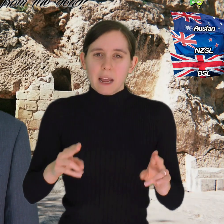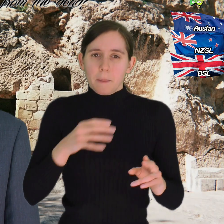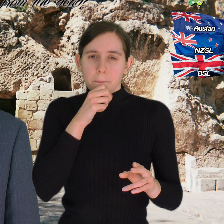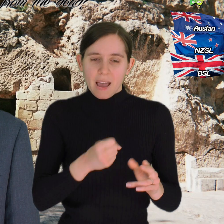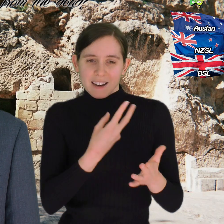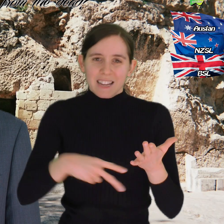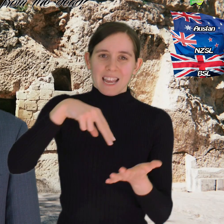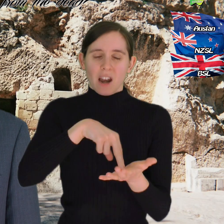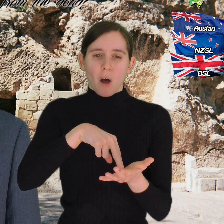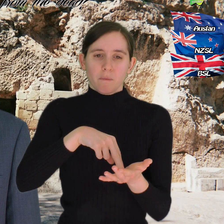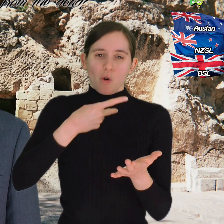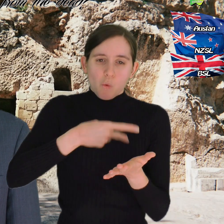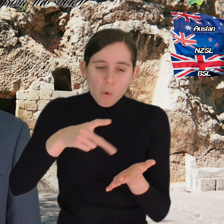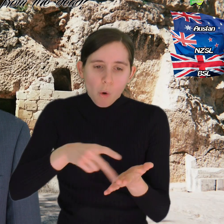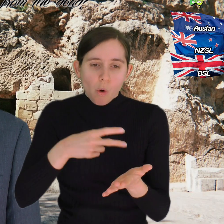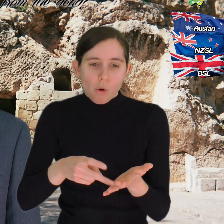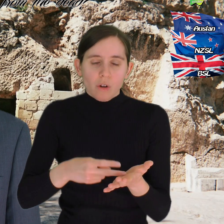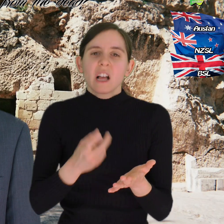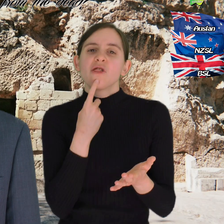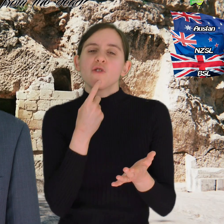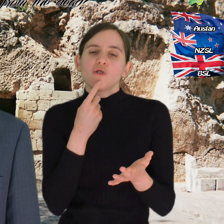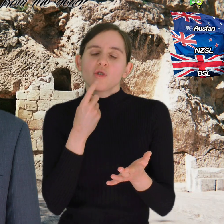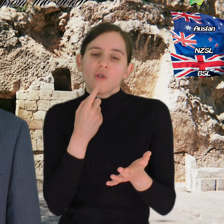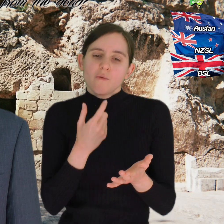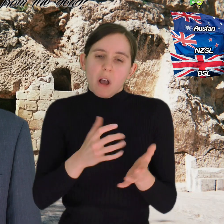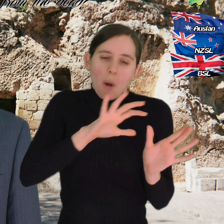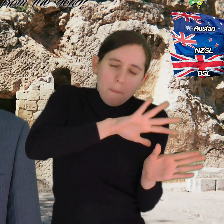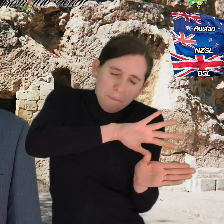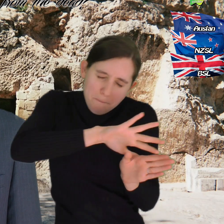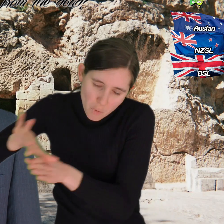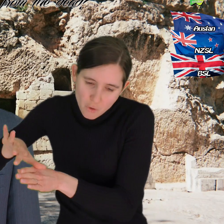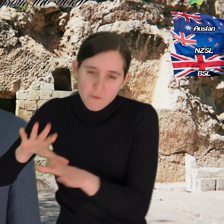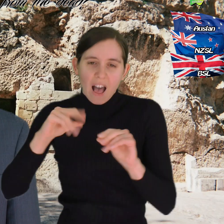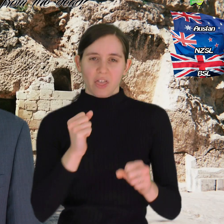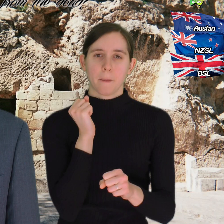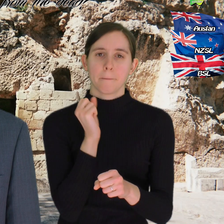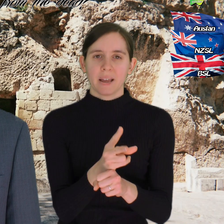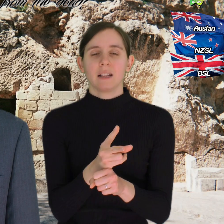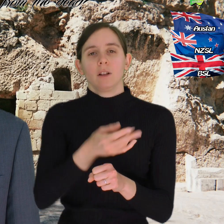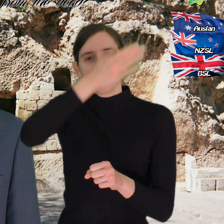move the huge stone that sealed the tomb, then overpower the Roman guards and get